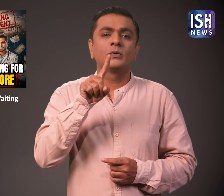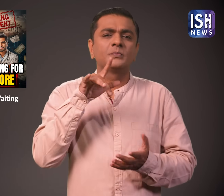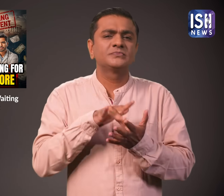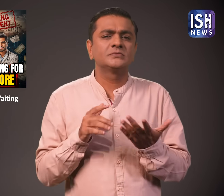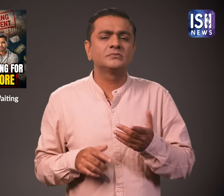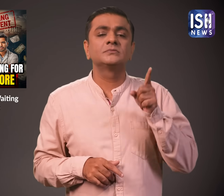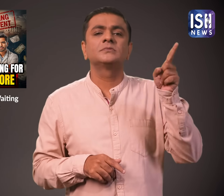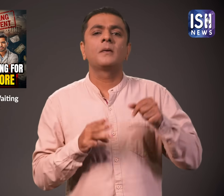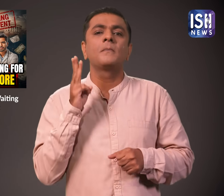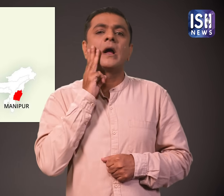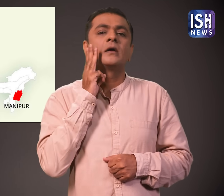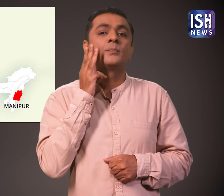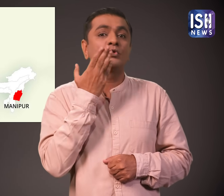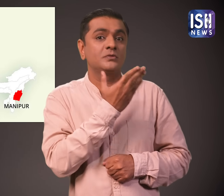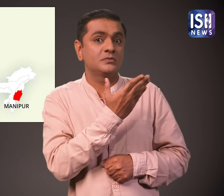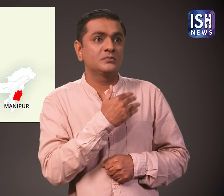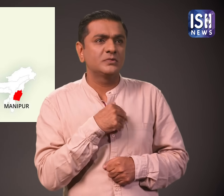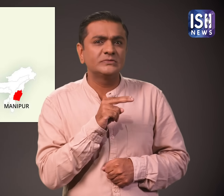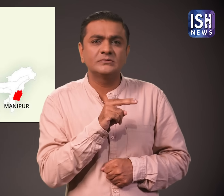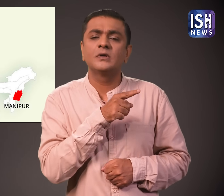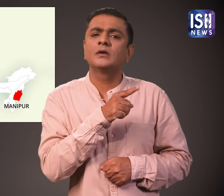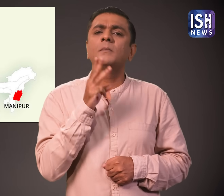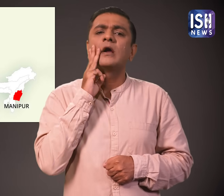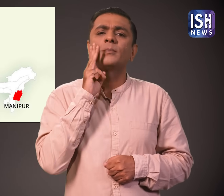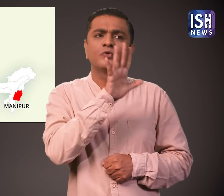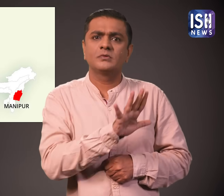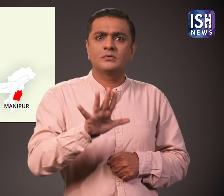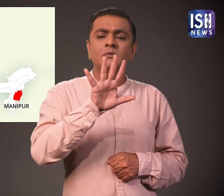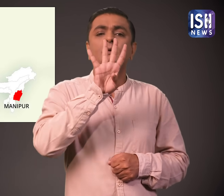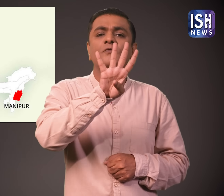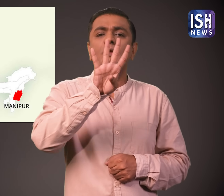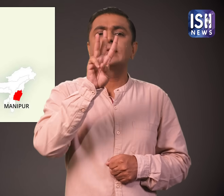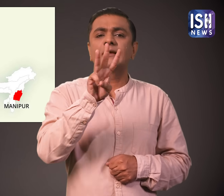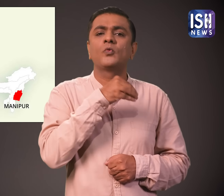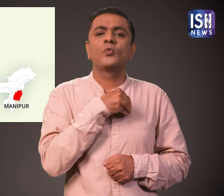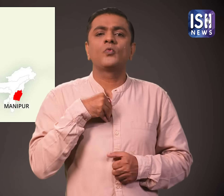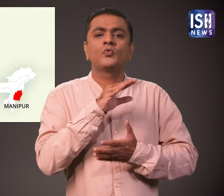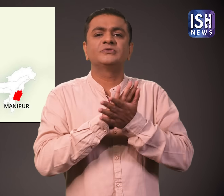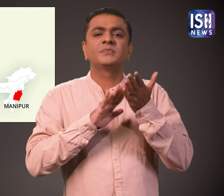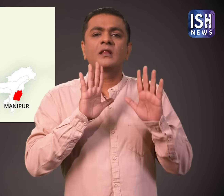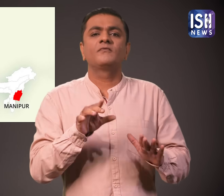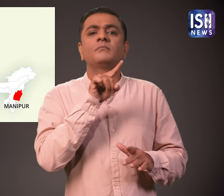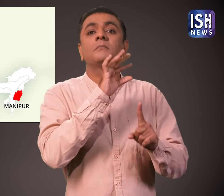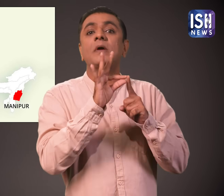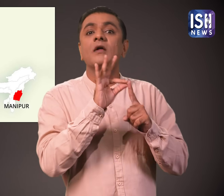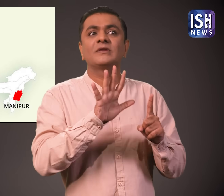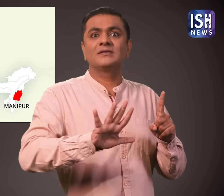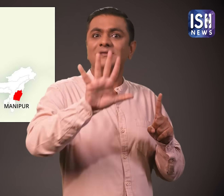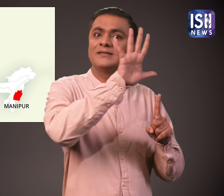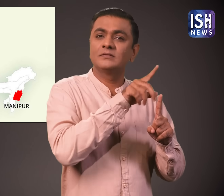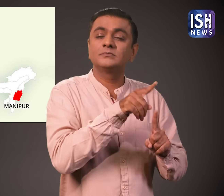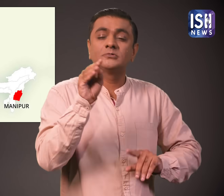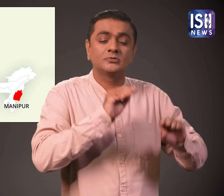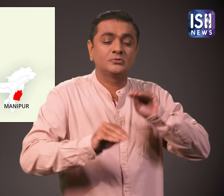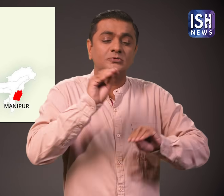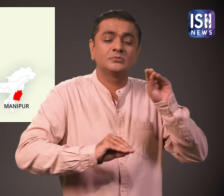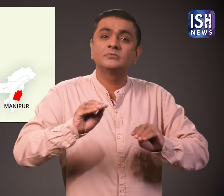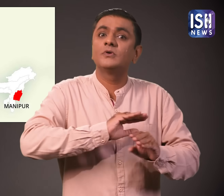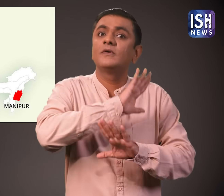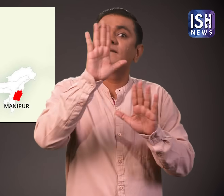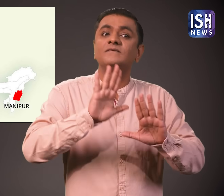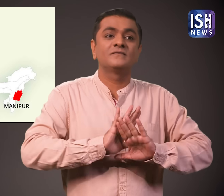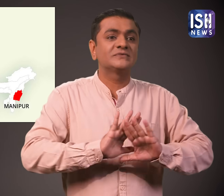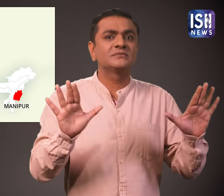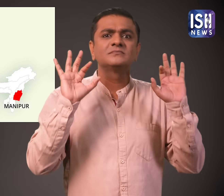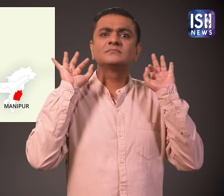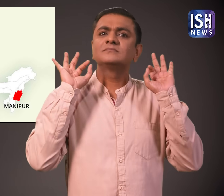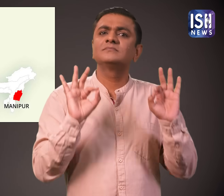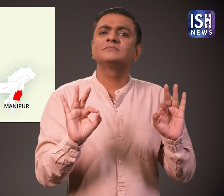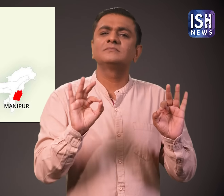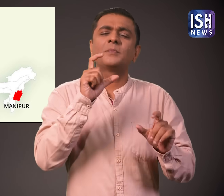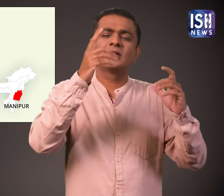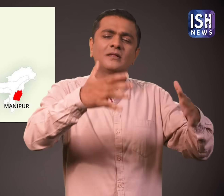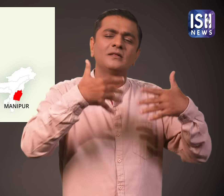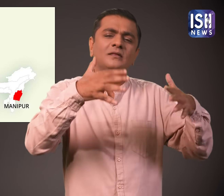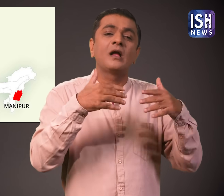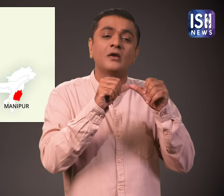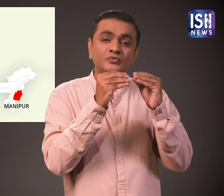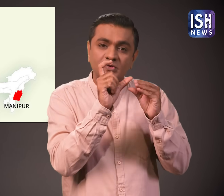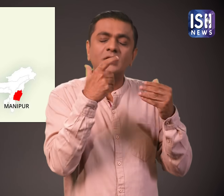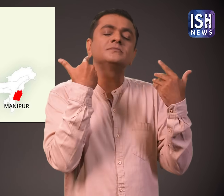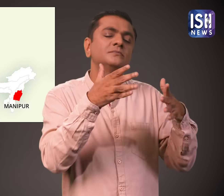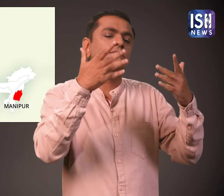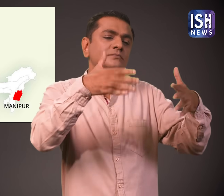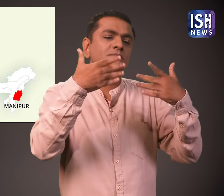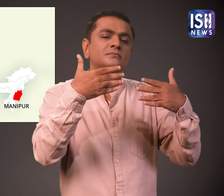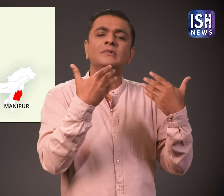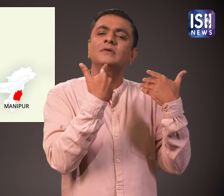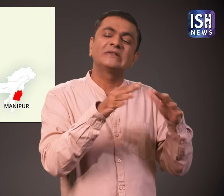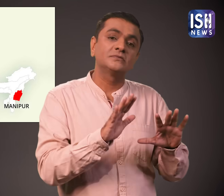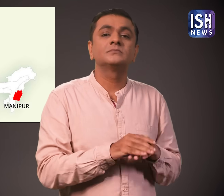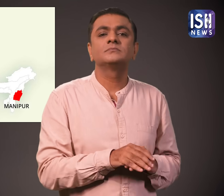In Manipur, 43 private hospitals treated patients under the scheme,